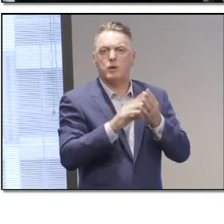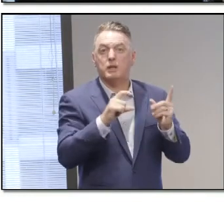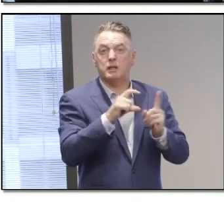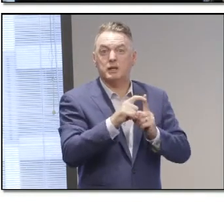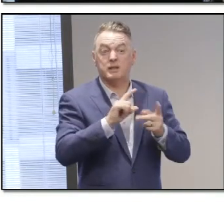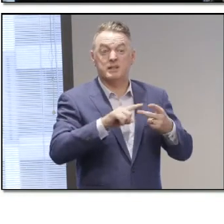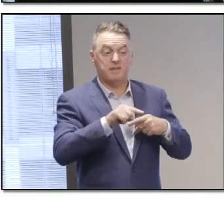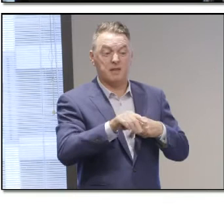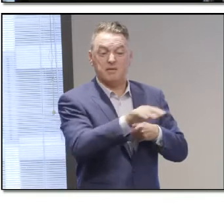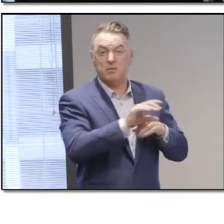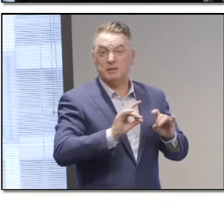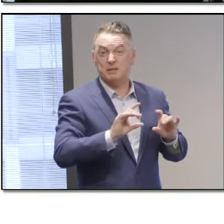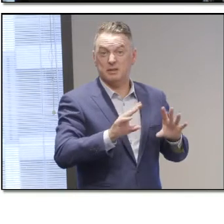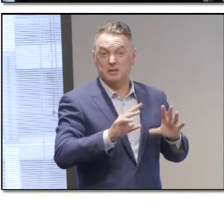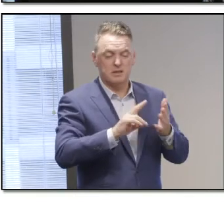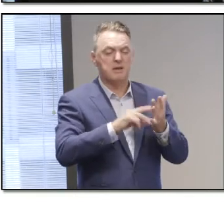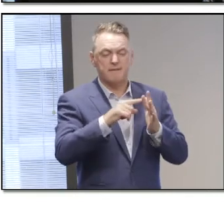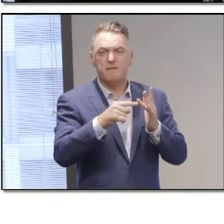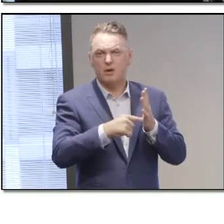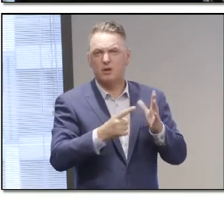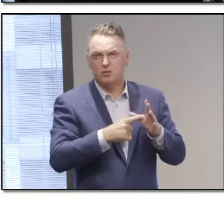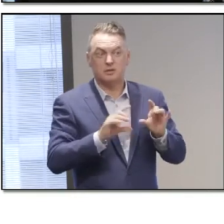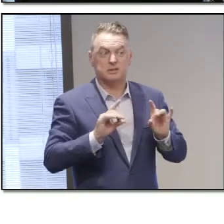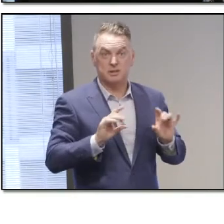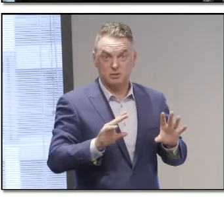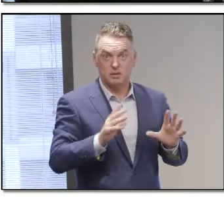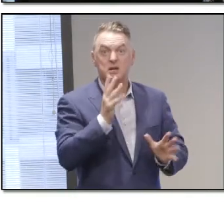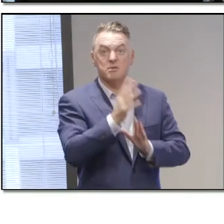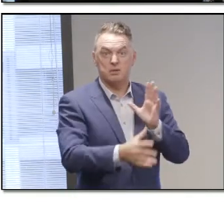chances are your boat biota might be contaminated which means you've got a source of exposure